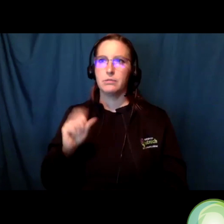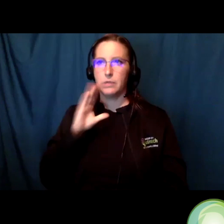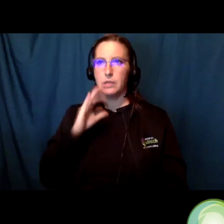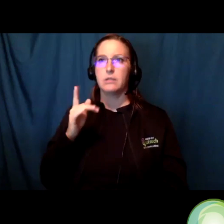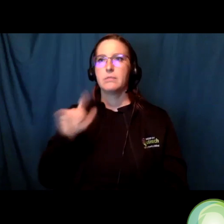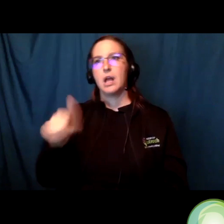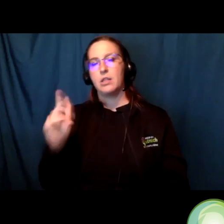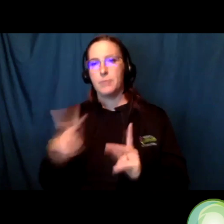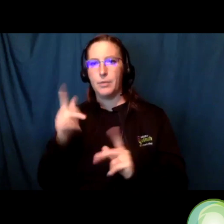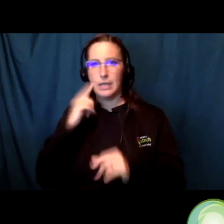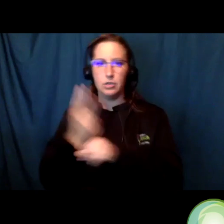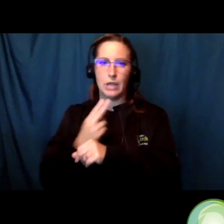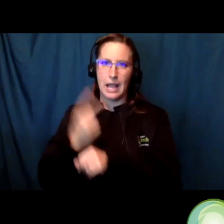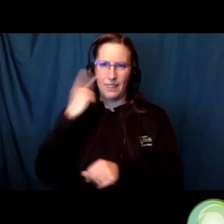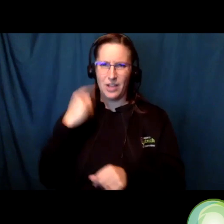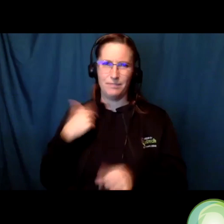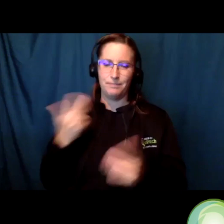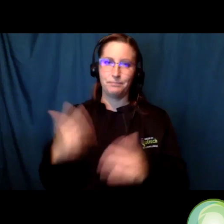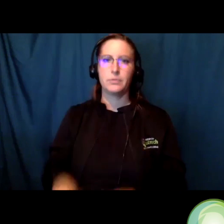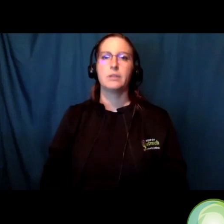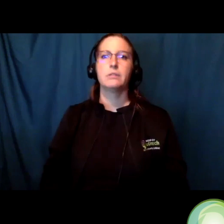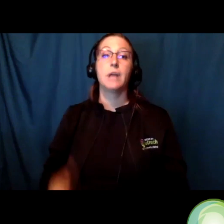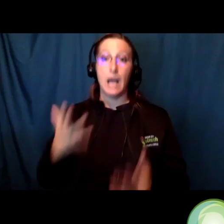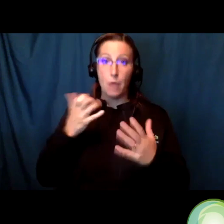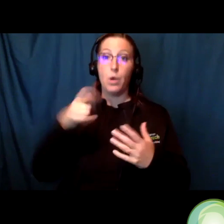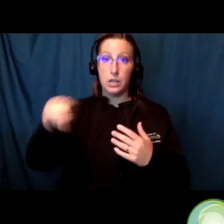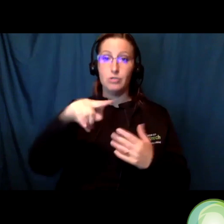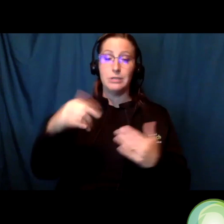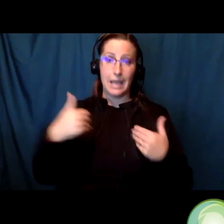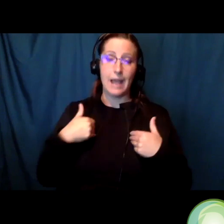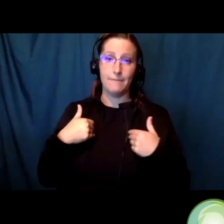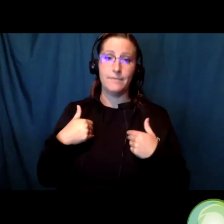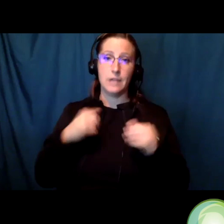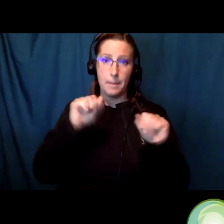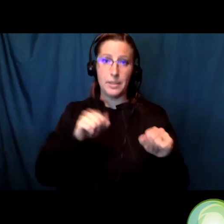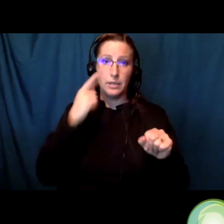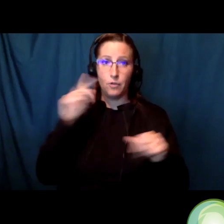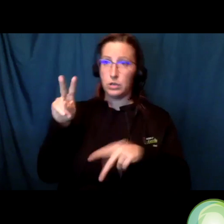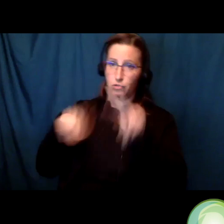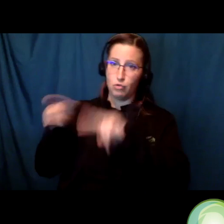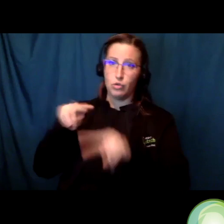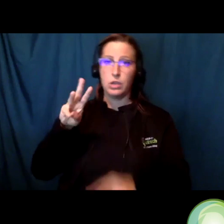use it. I thought I had done that but I do want you guys to have the the ability to look in it so I will get that